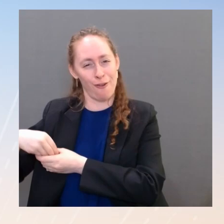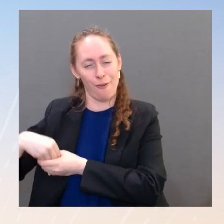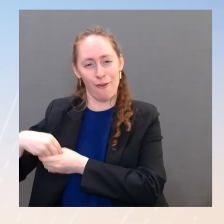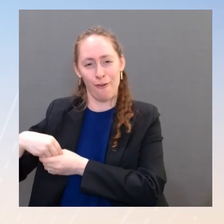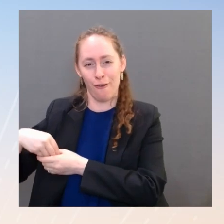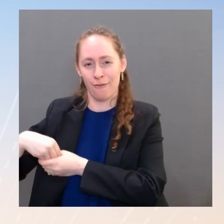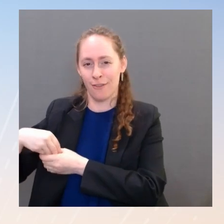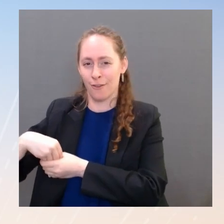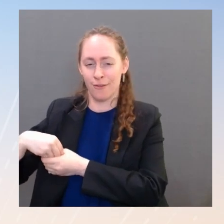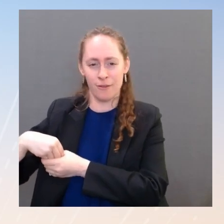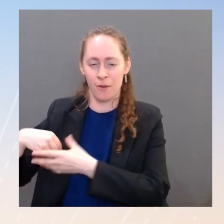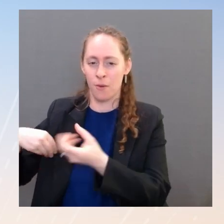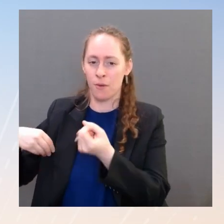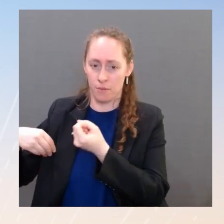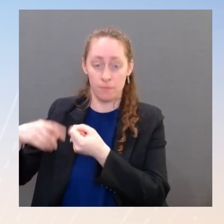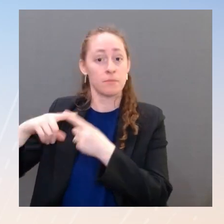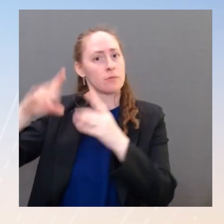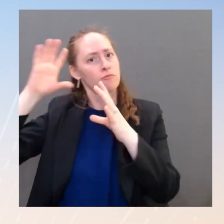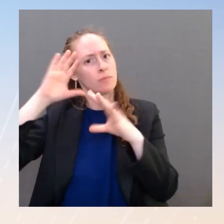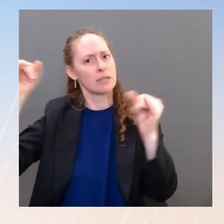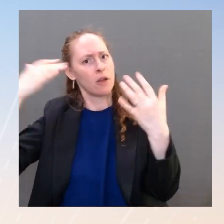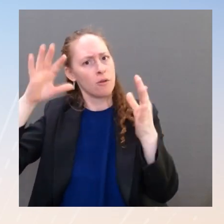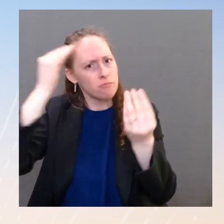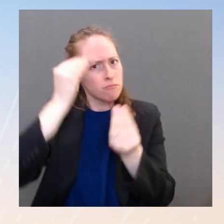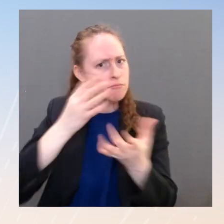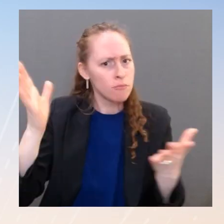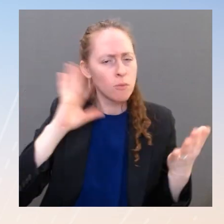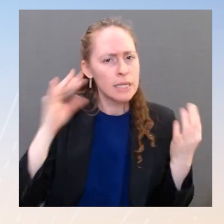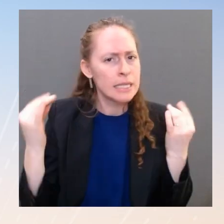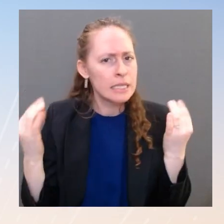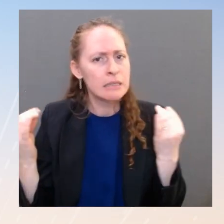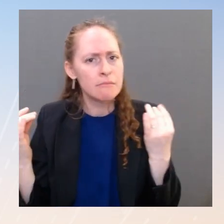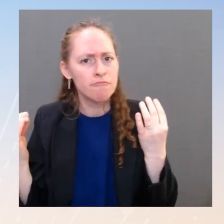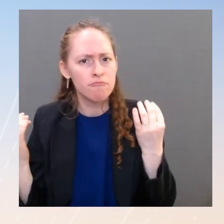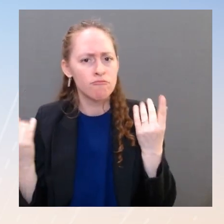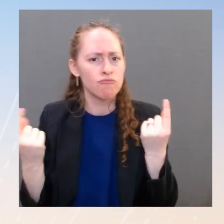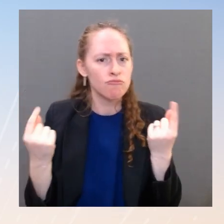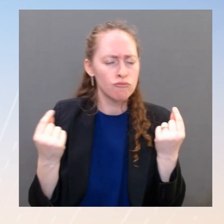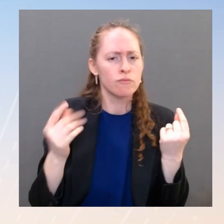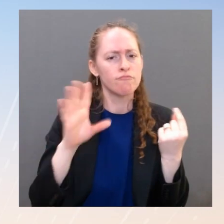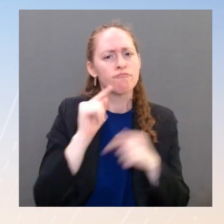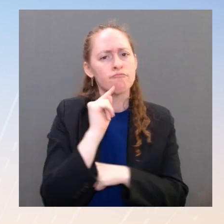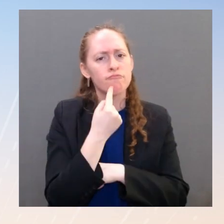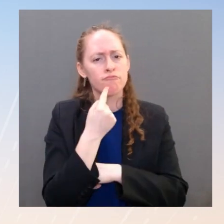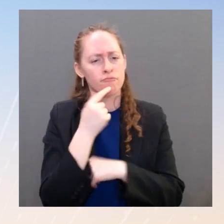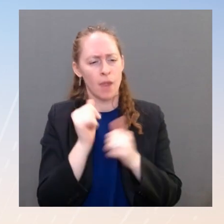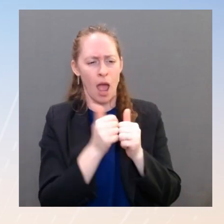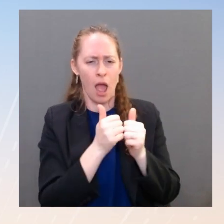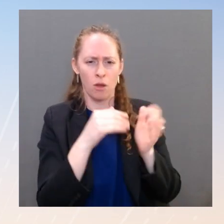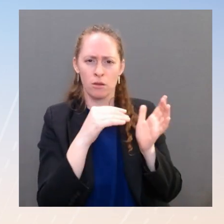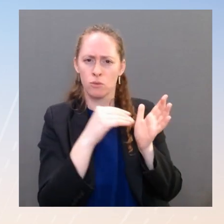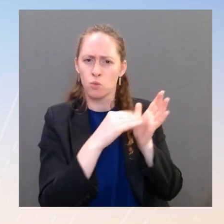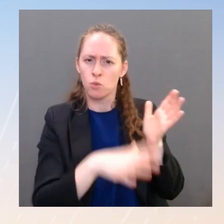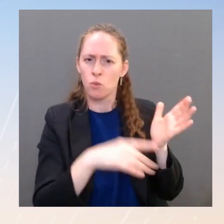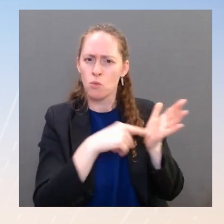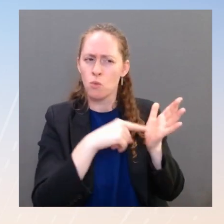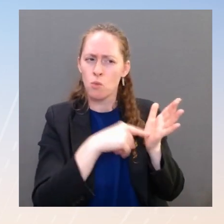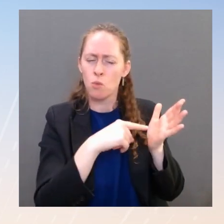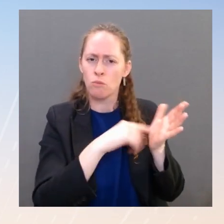and close look at providing student debt relief. And that's something that, you know, hopefully we'll have more on soon. The Press: Okay. And one more question.